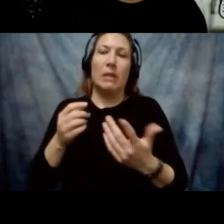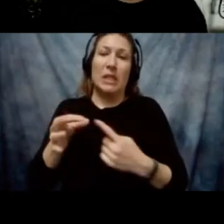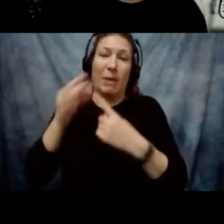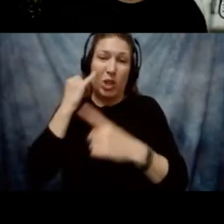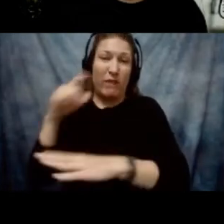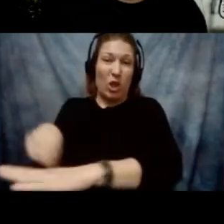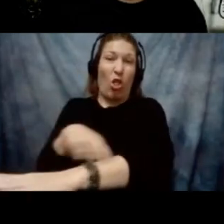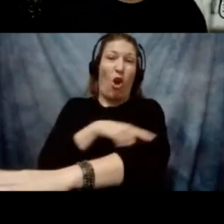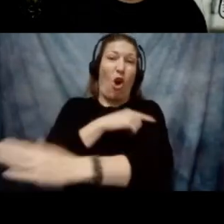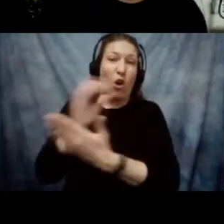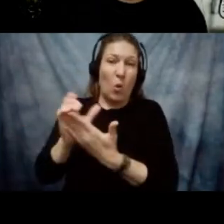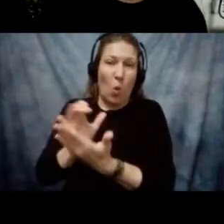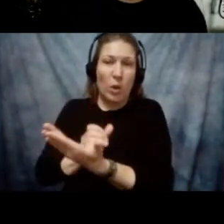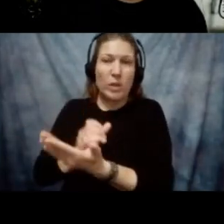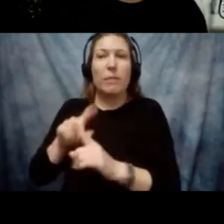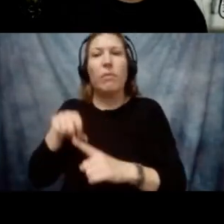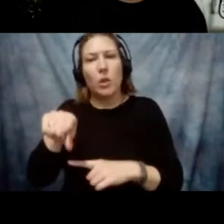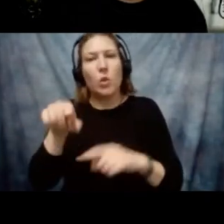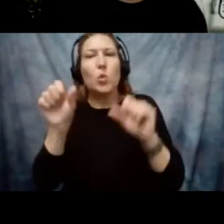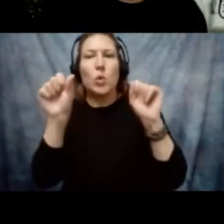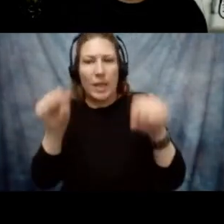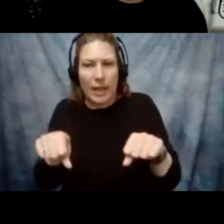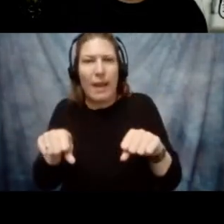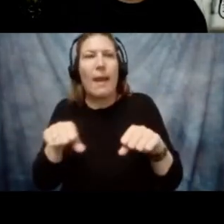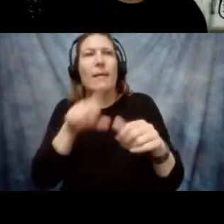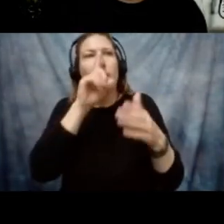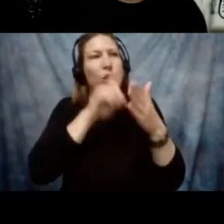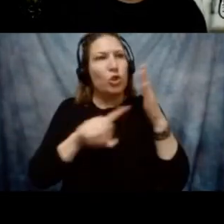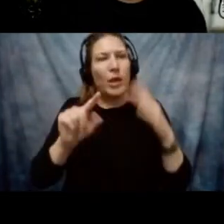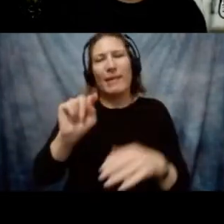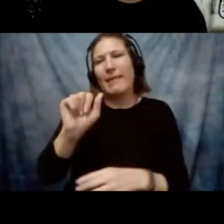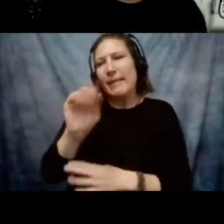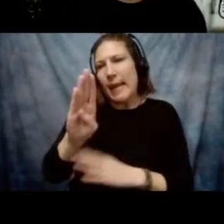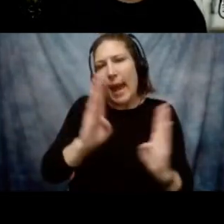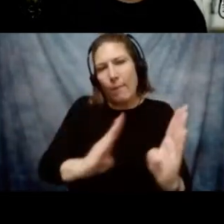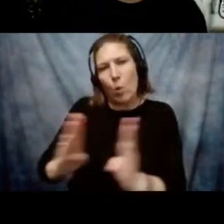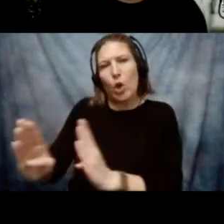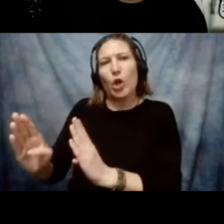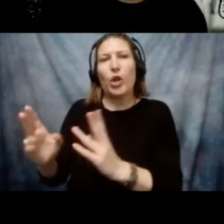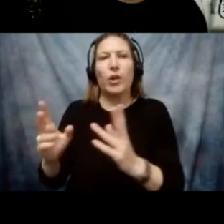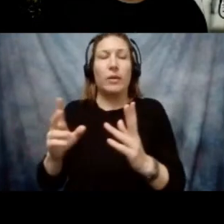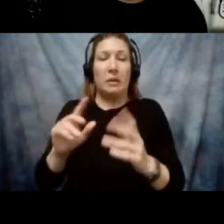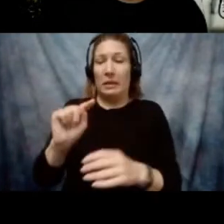if you're only using a keyboard that you can actually do that um that your alt text on all the